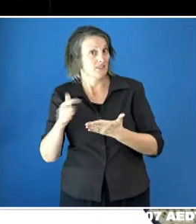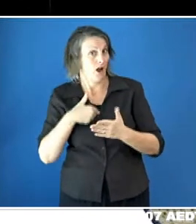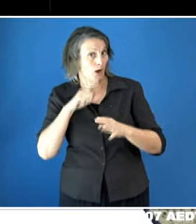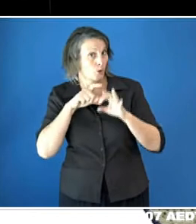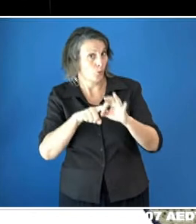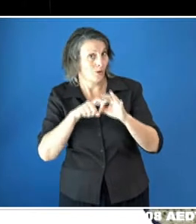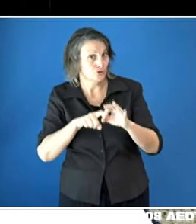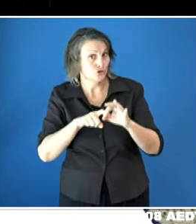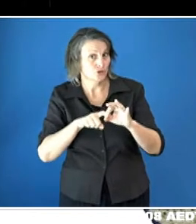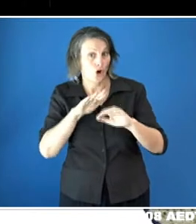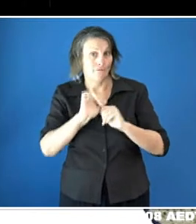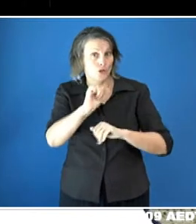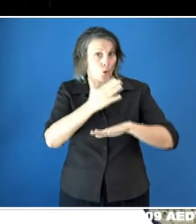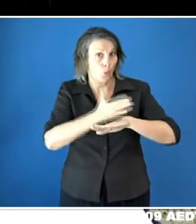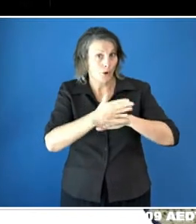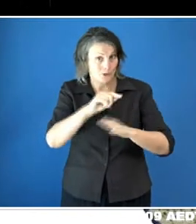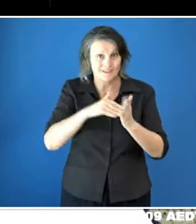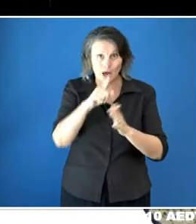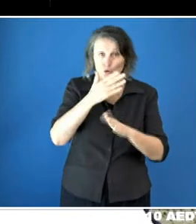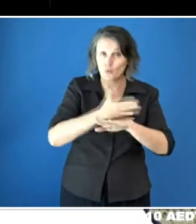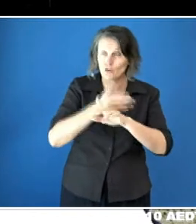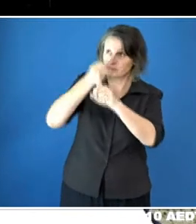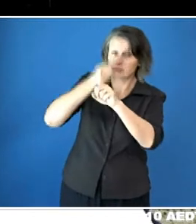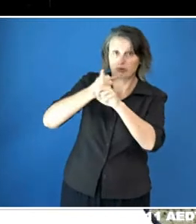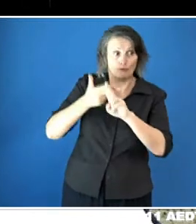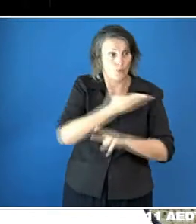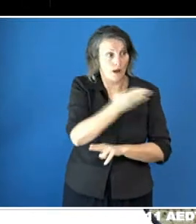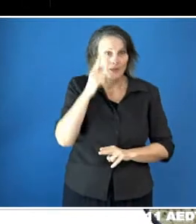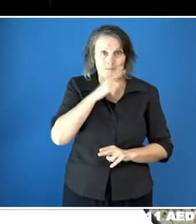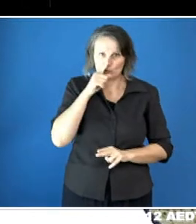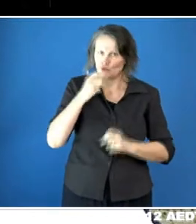work that you are doing as an advocate. Okay. MS EASTMAN: And you have become a very strong advocate in South